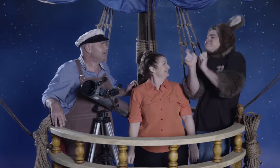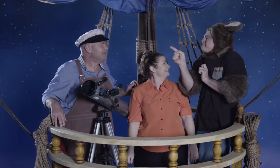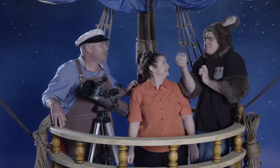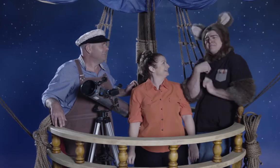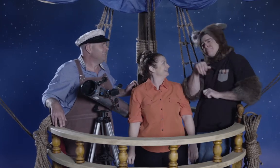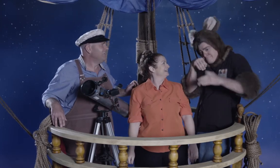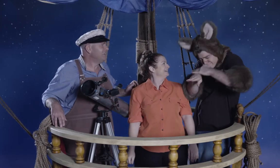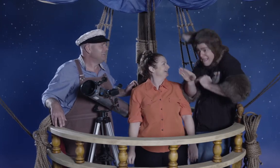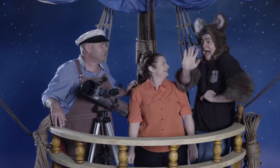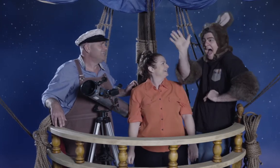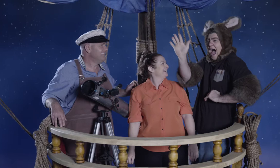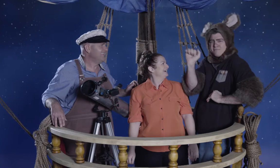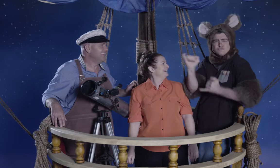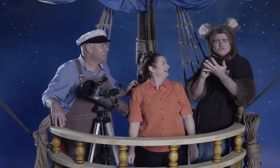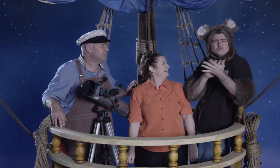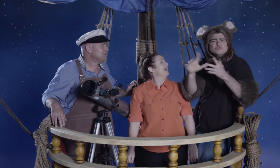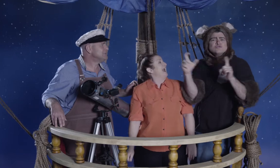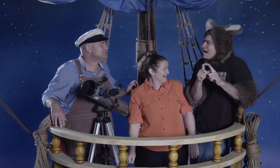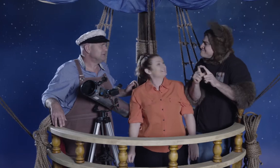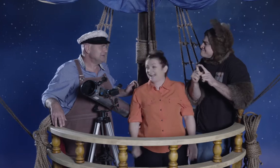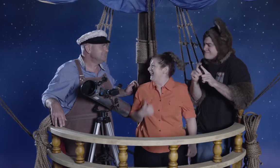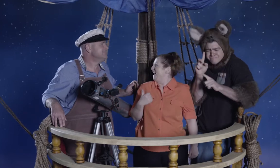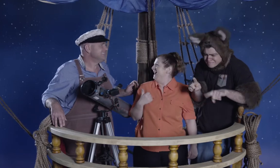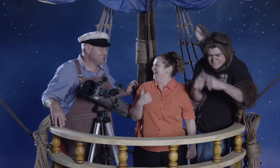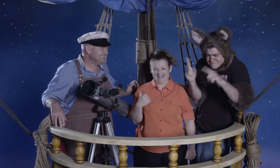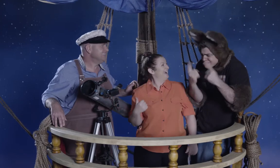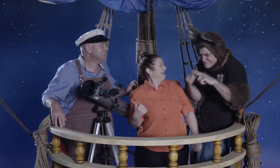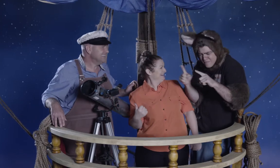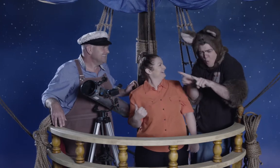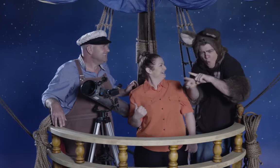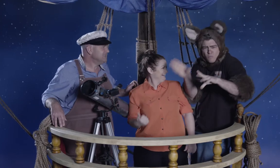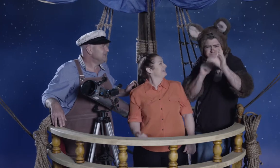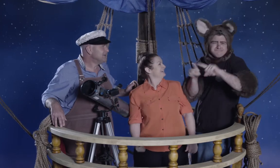because I can say hello to him in his shed and learn about lots of different things.